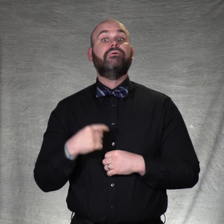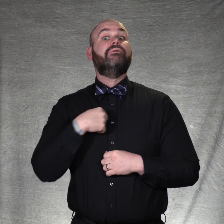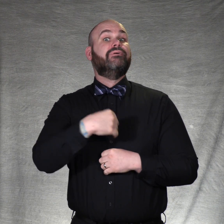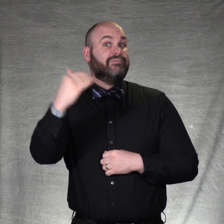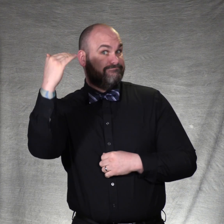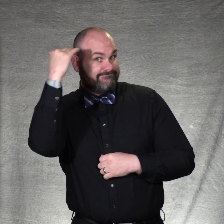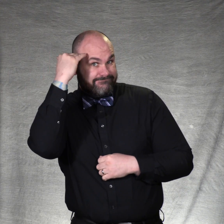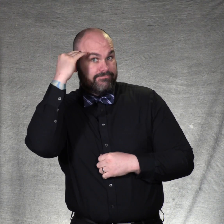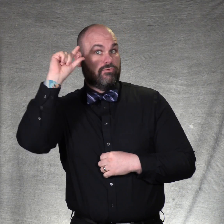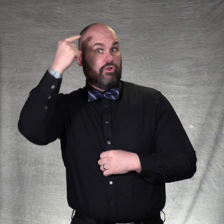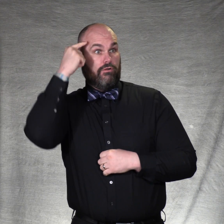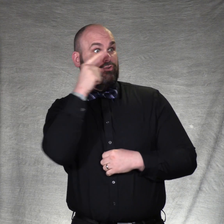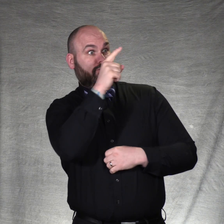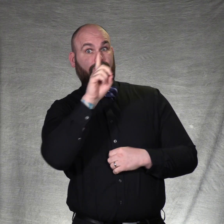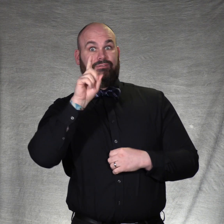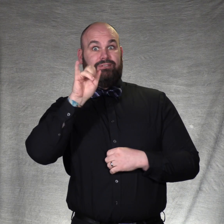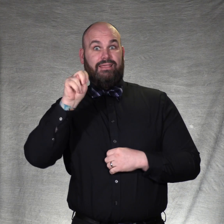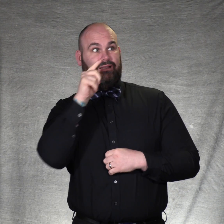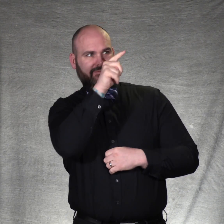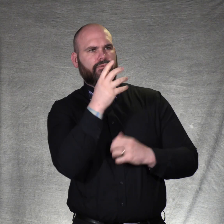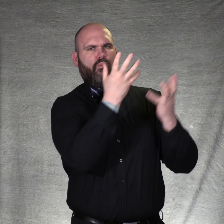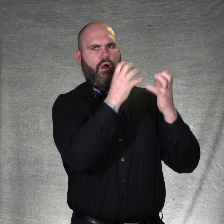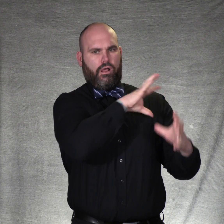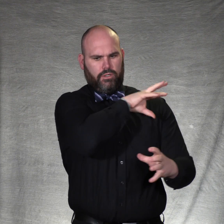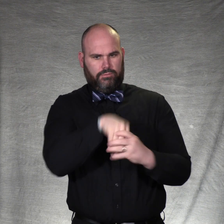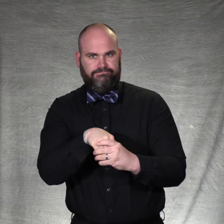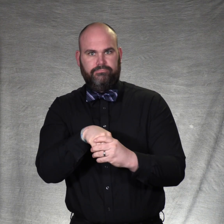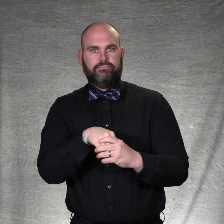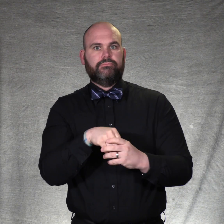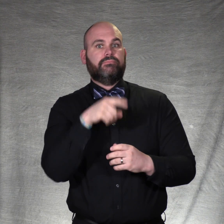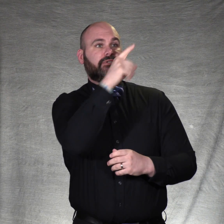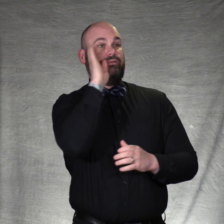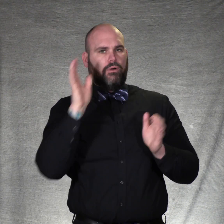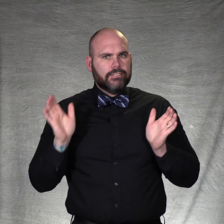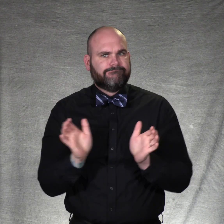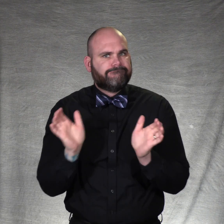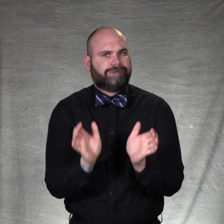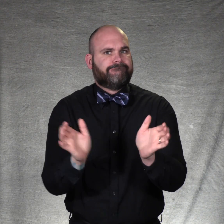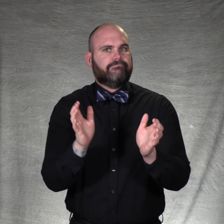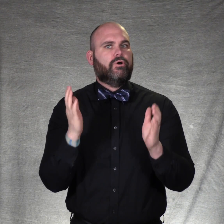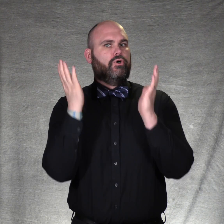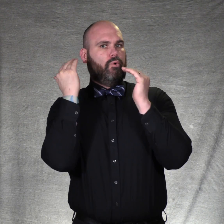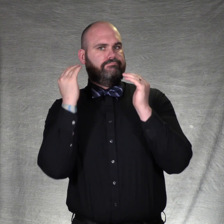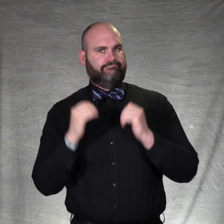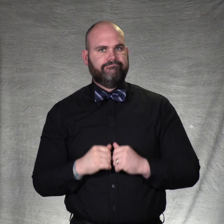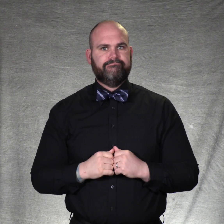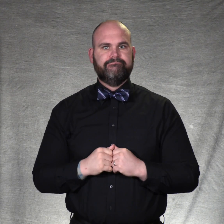however, we know that the Governor will still be pushing for this increase.